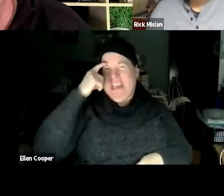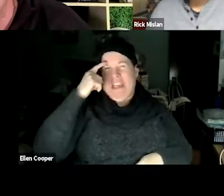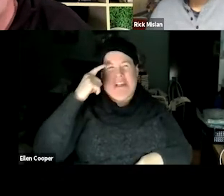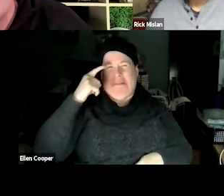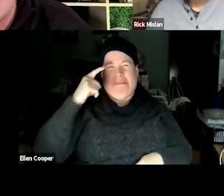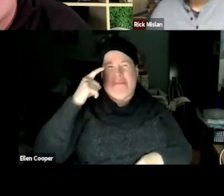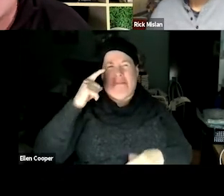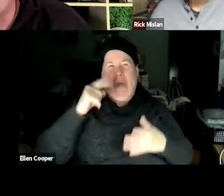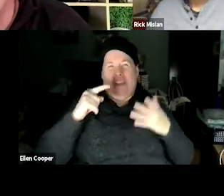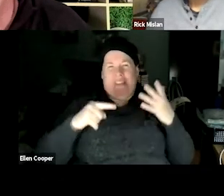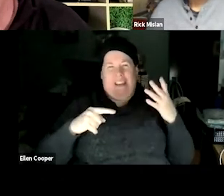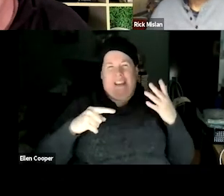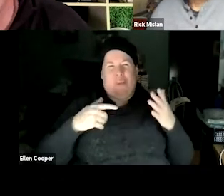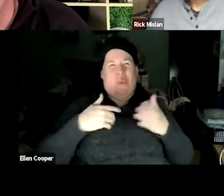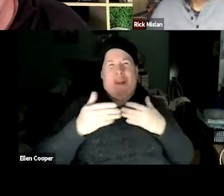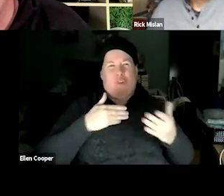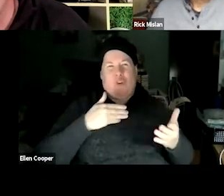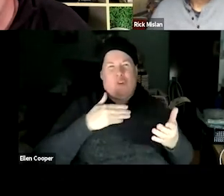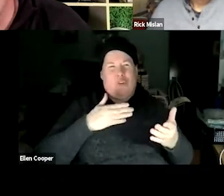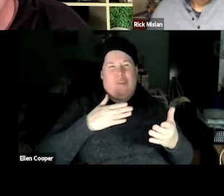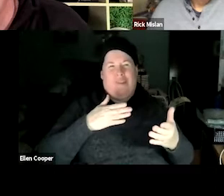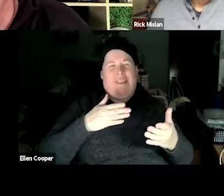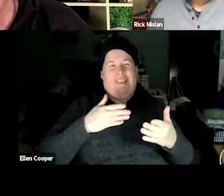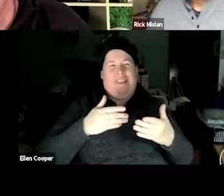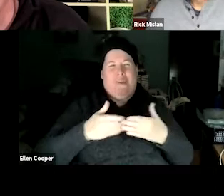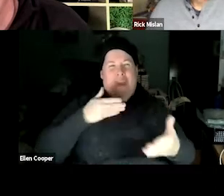CalebBarlow: Some young, you know, female gets up